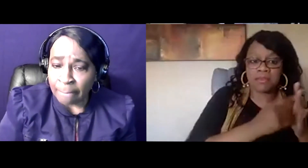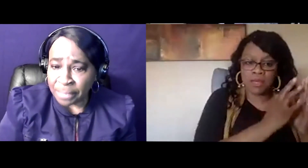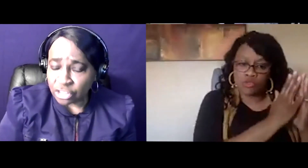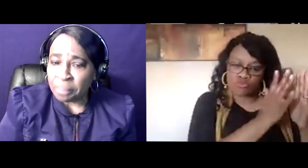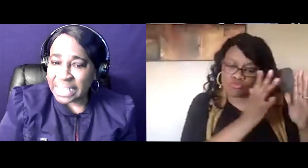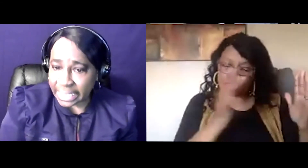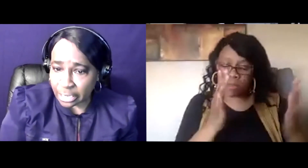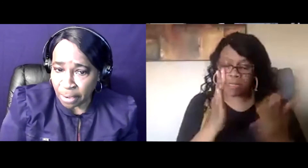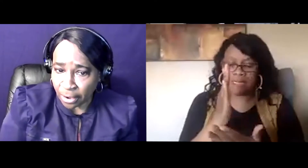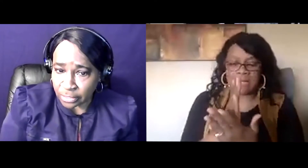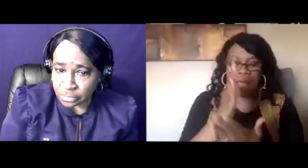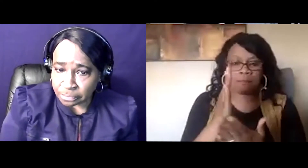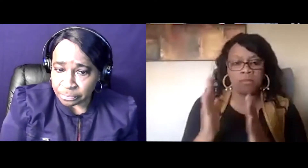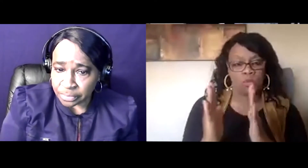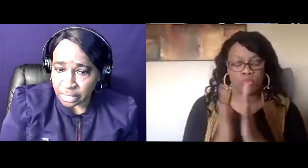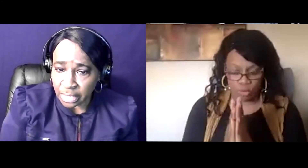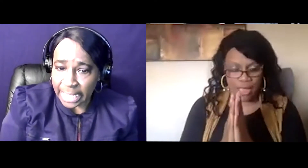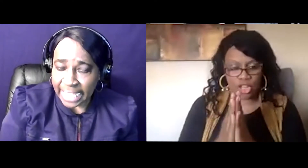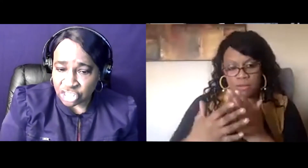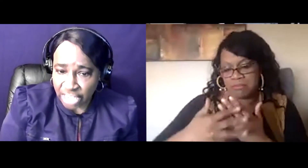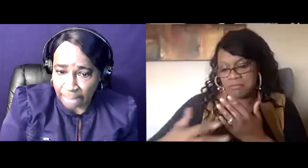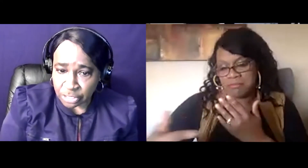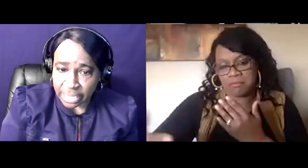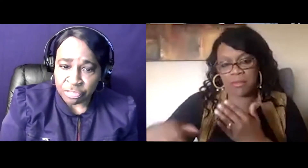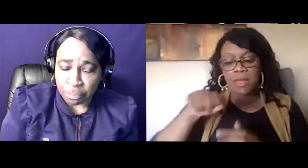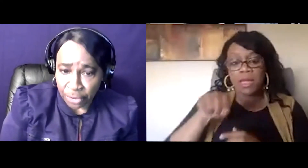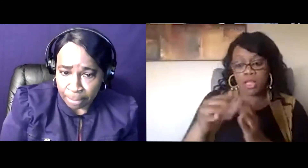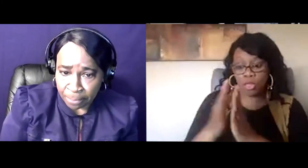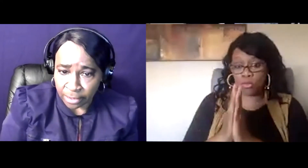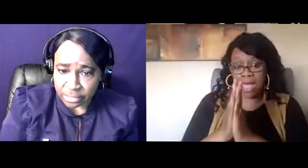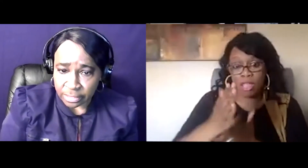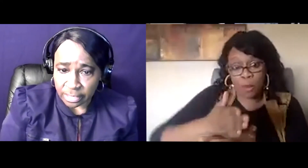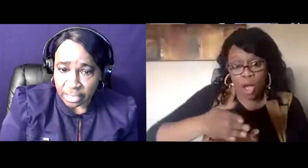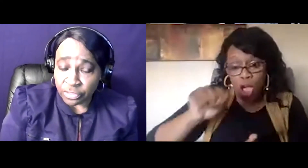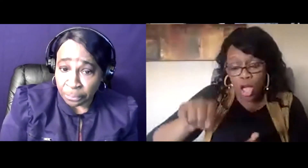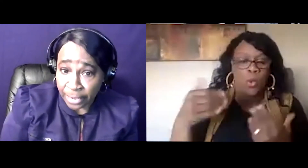I picked the beginning part and I stopped at the prayer part. The prayer part?